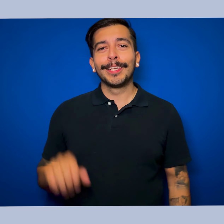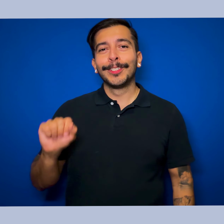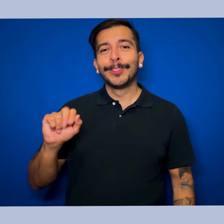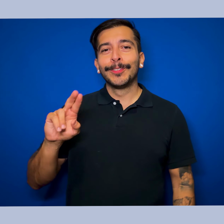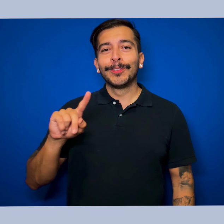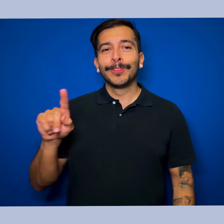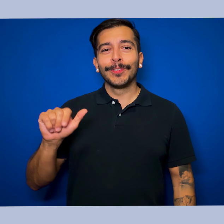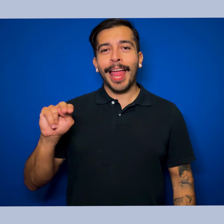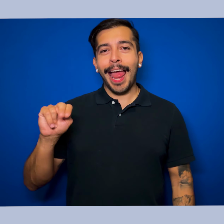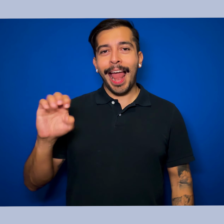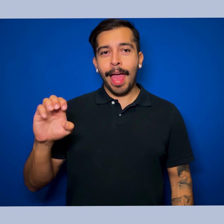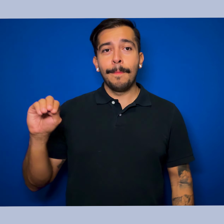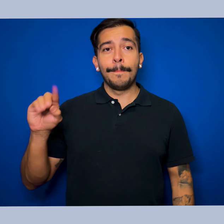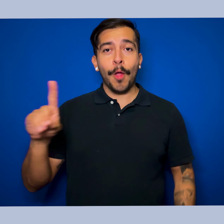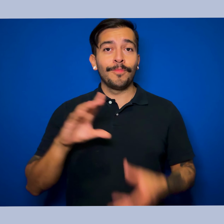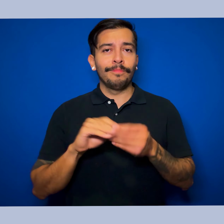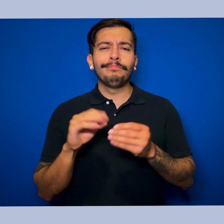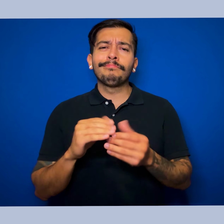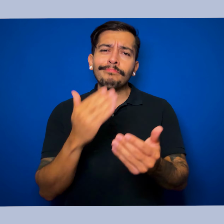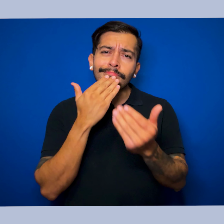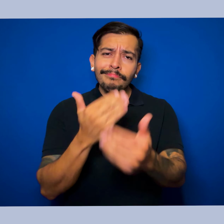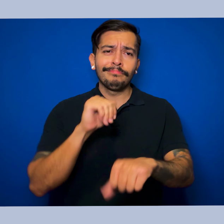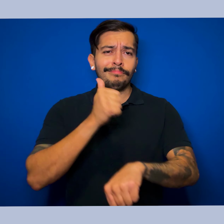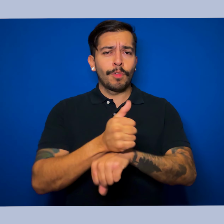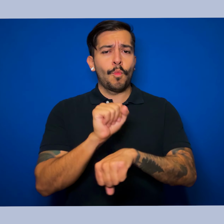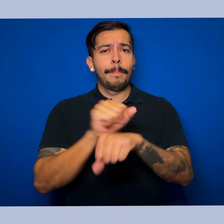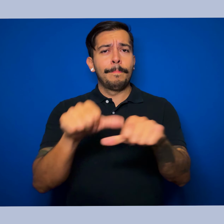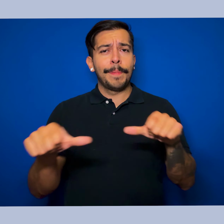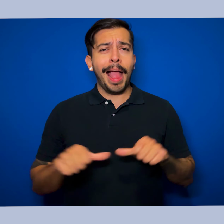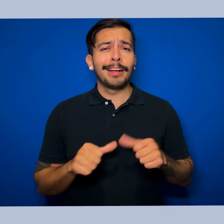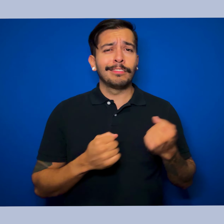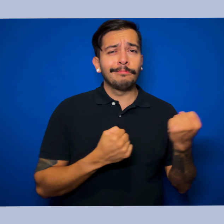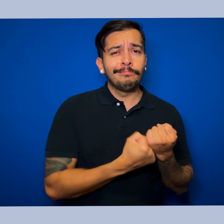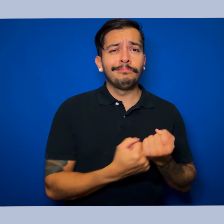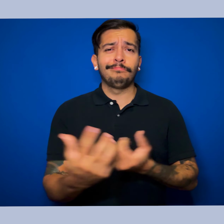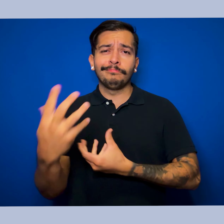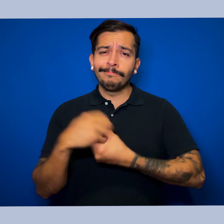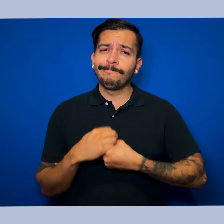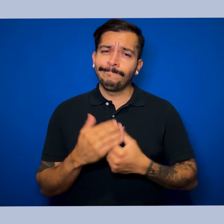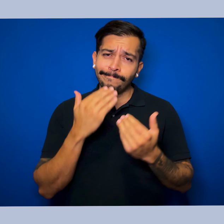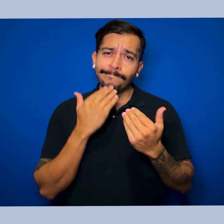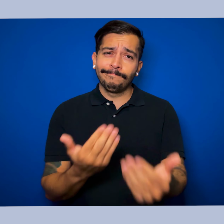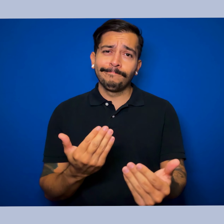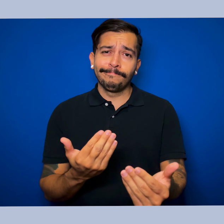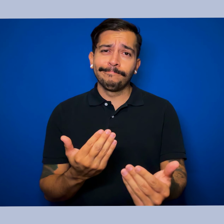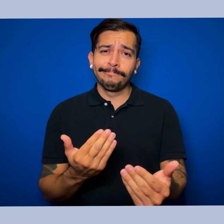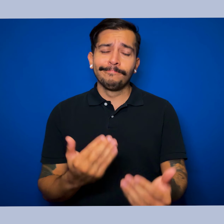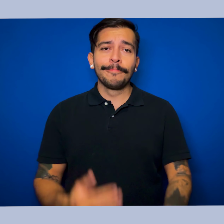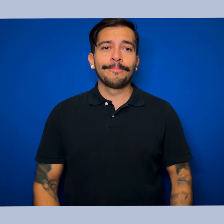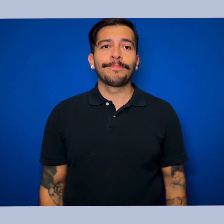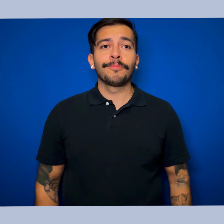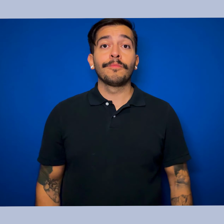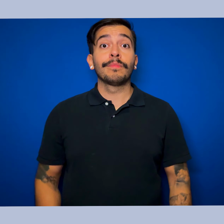Suzanne, MOD. Thank you for creating a supportive and inclusive workplace.